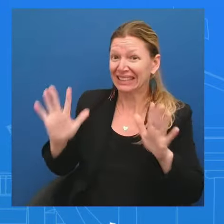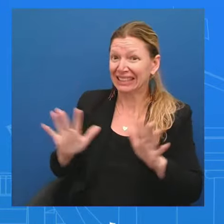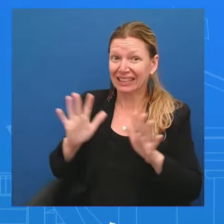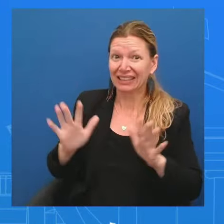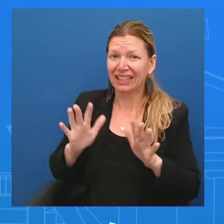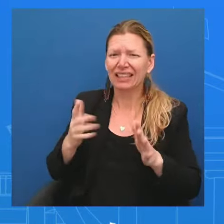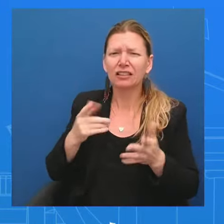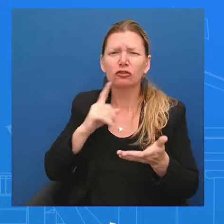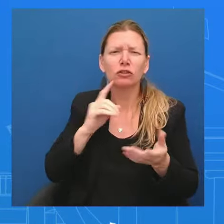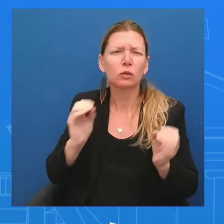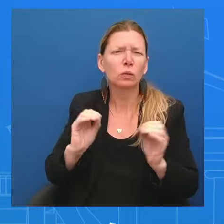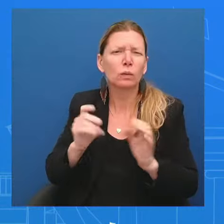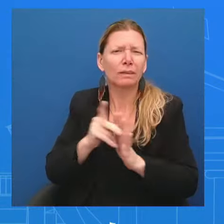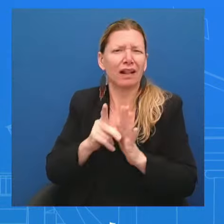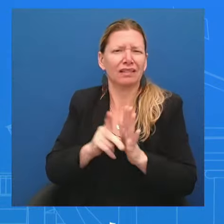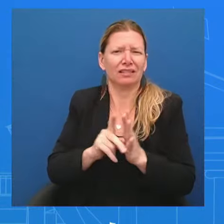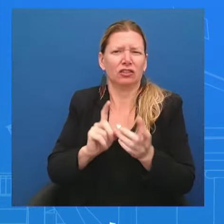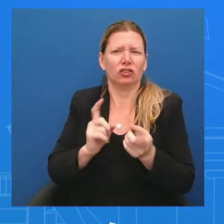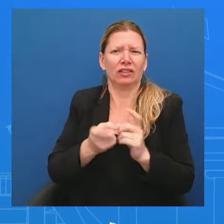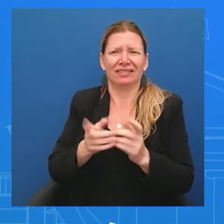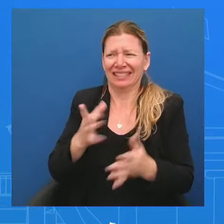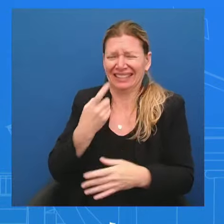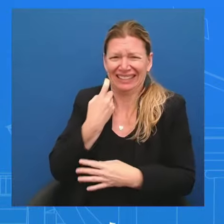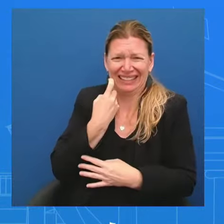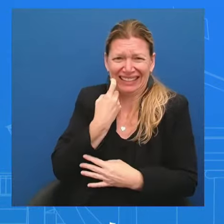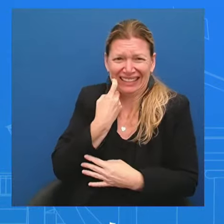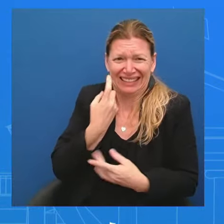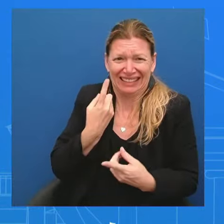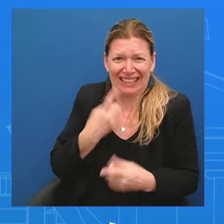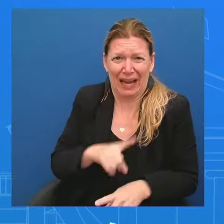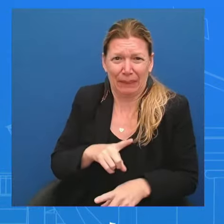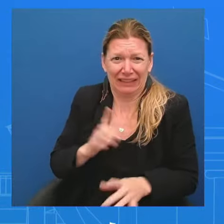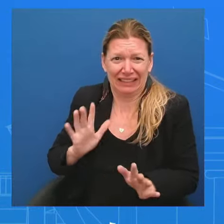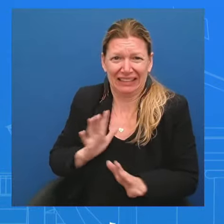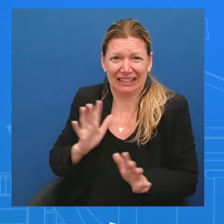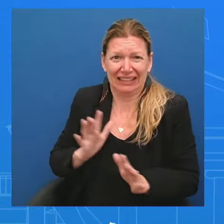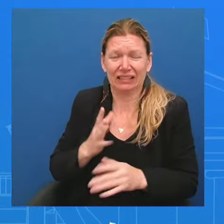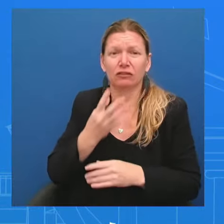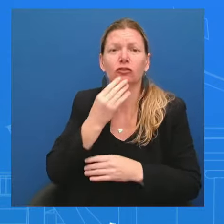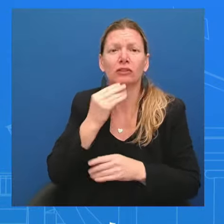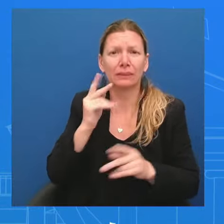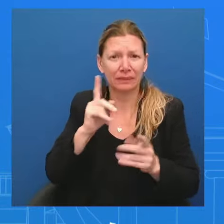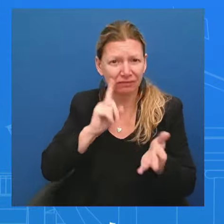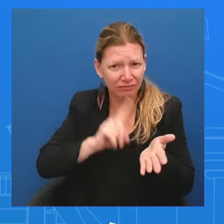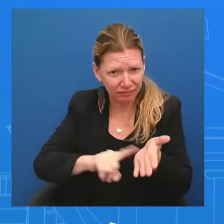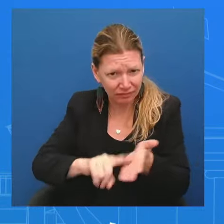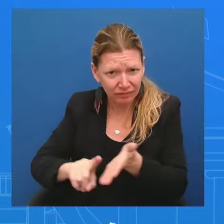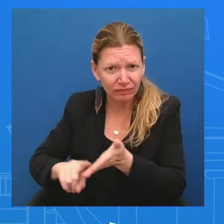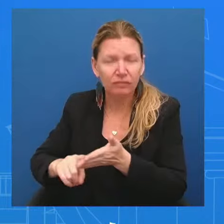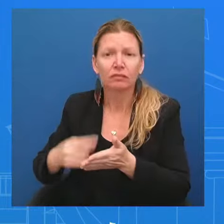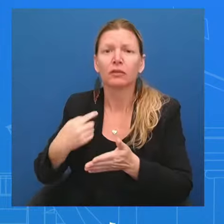The Israelis are going to investigate it. We're going to be taking great interest in what they find in that investigation, and we'll see where it goes from there.